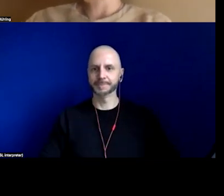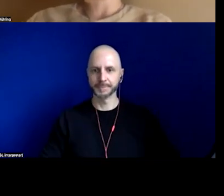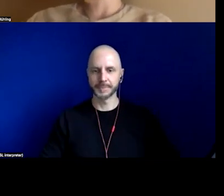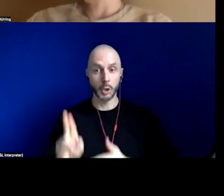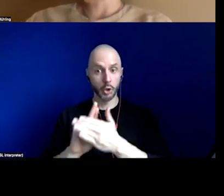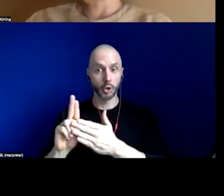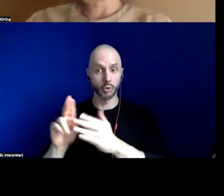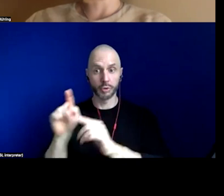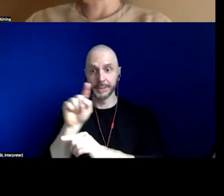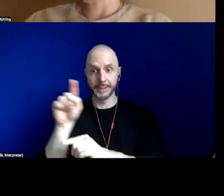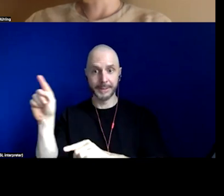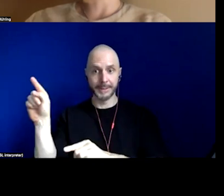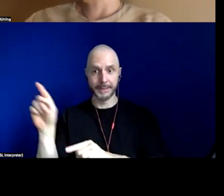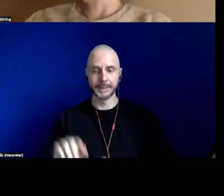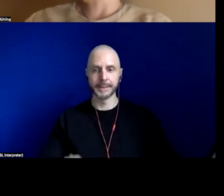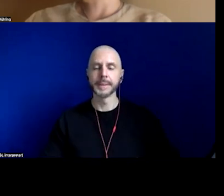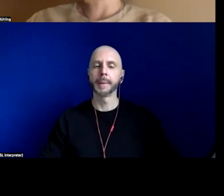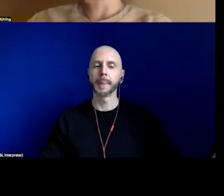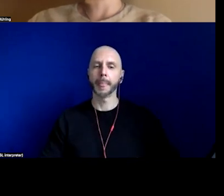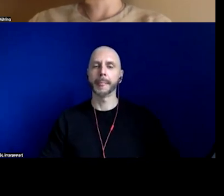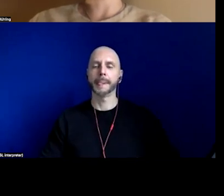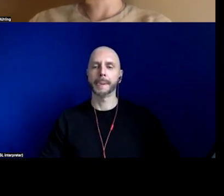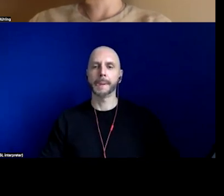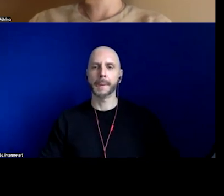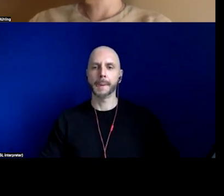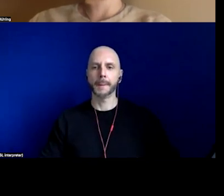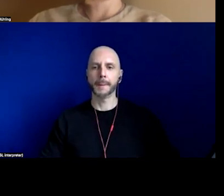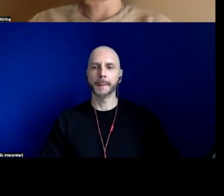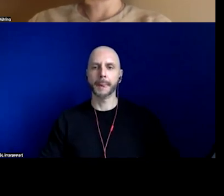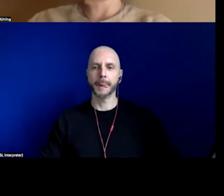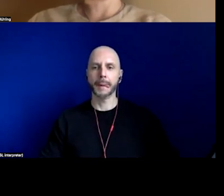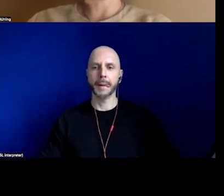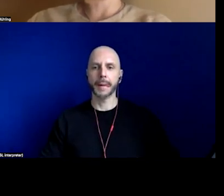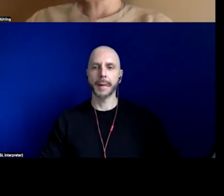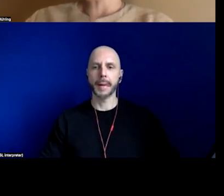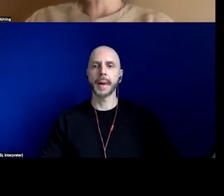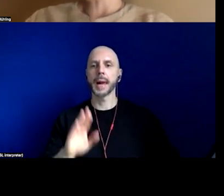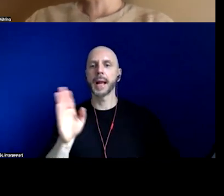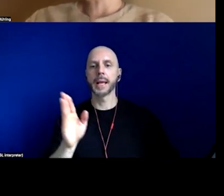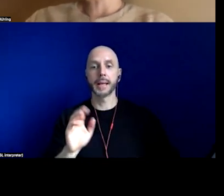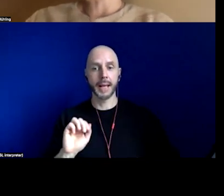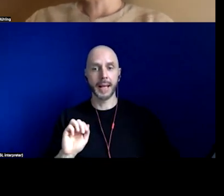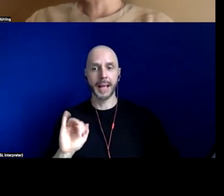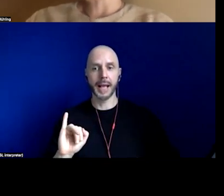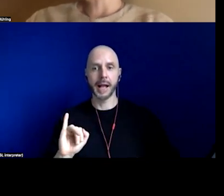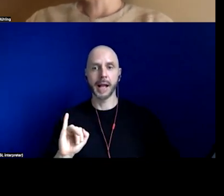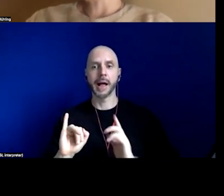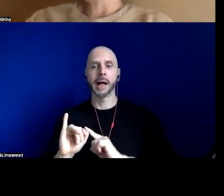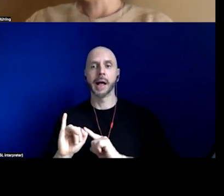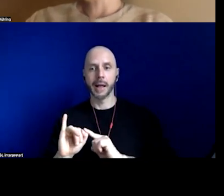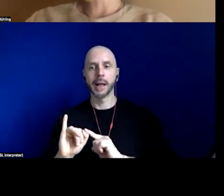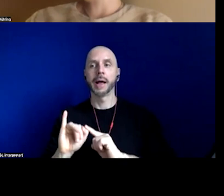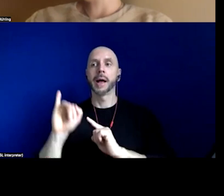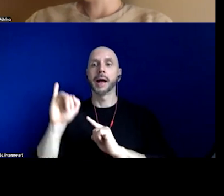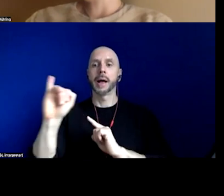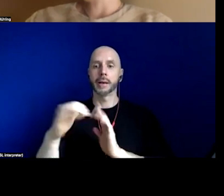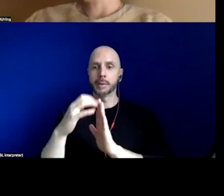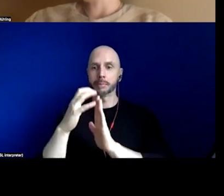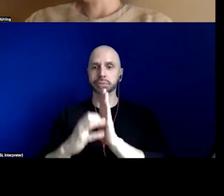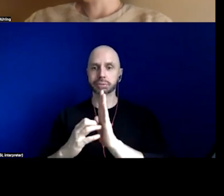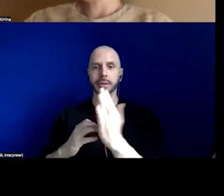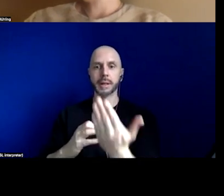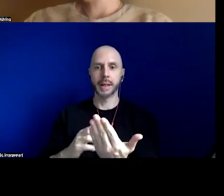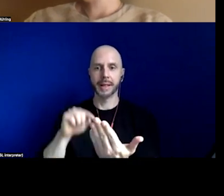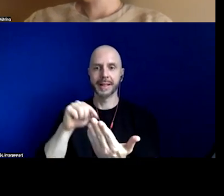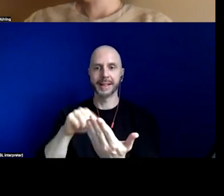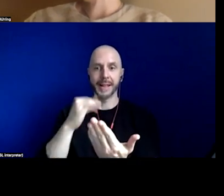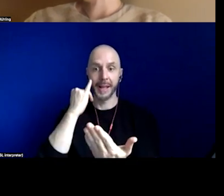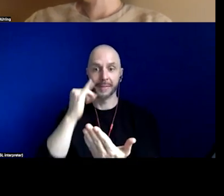flagged by the AI detectors as potentially written by AI. So, they are really only a